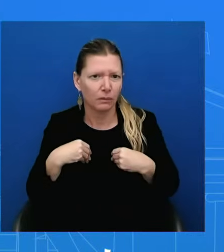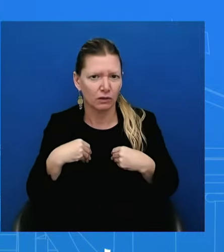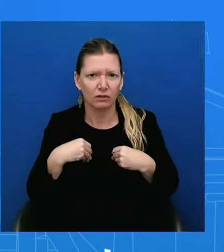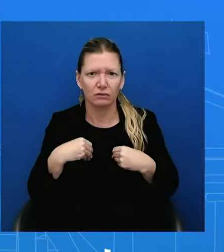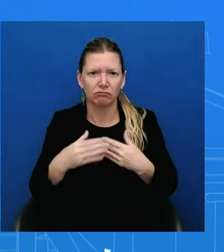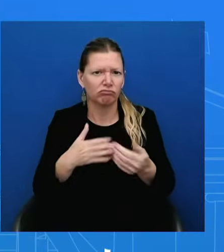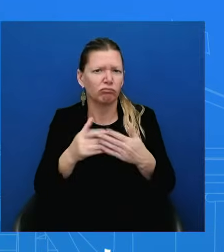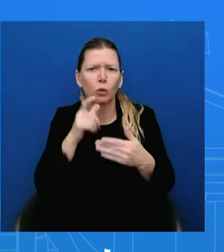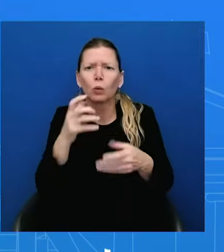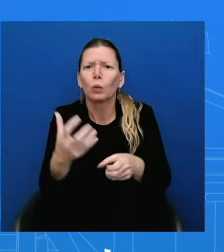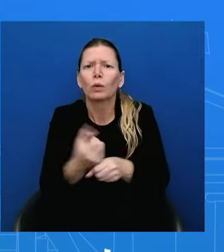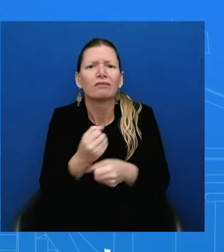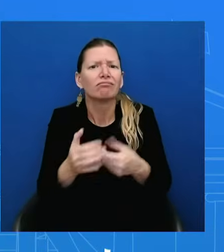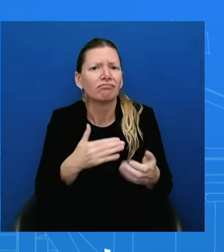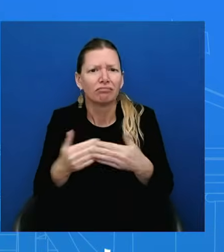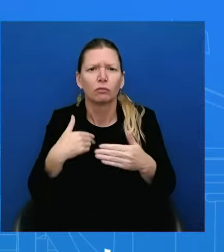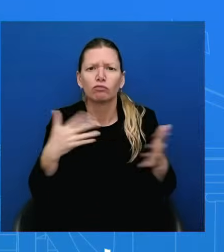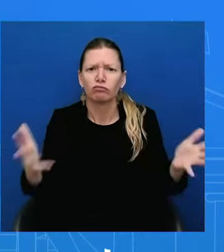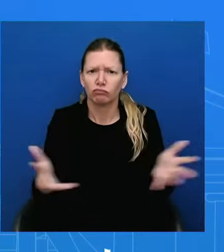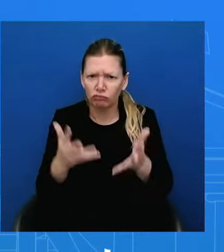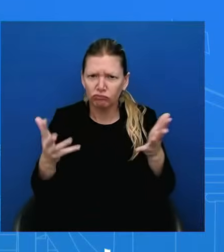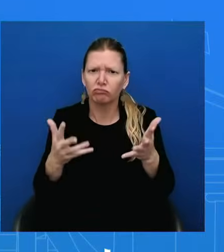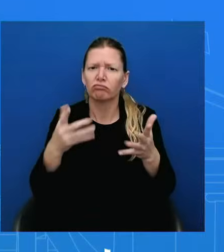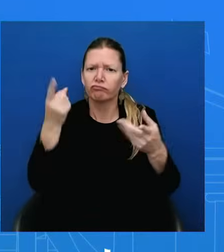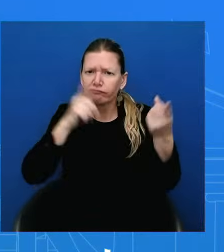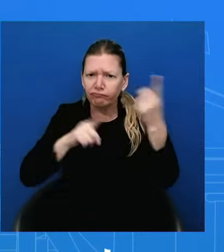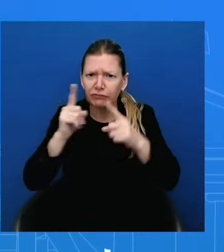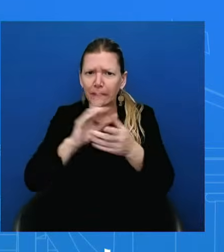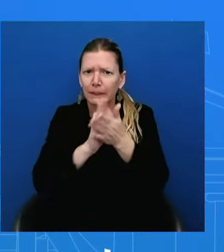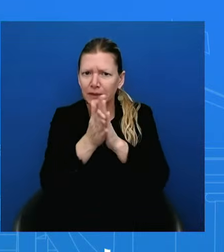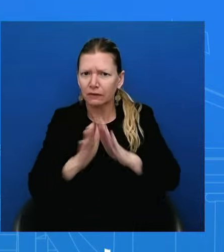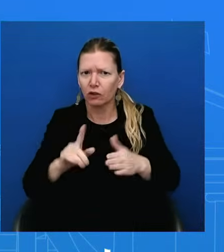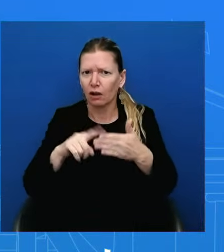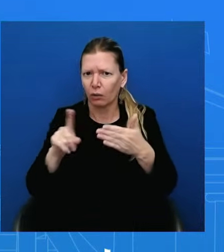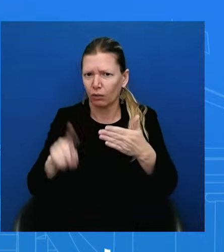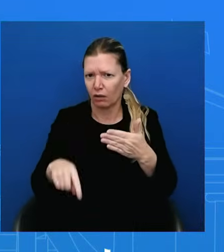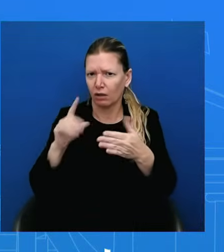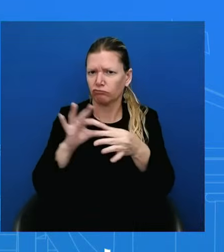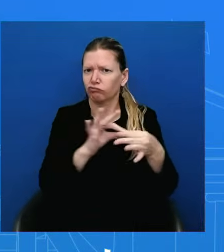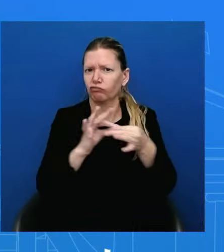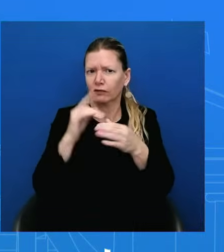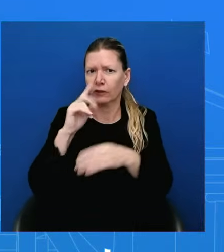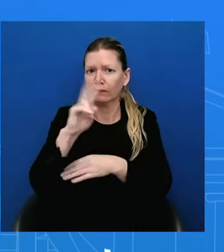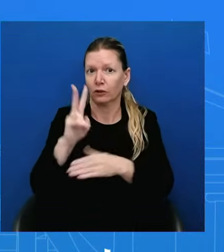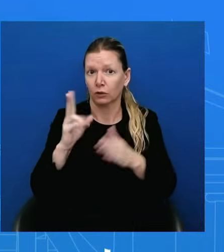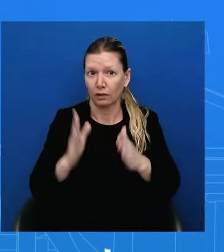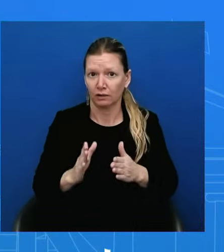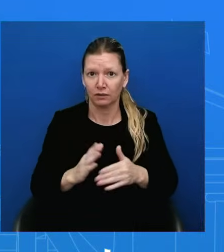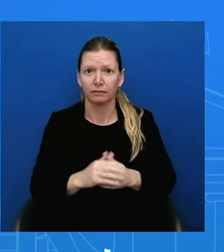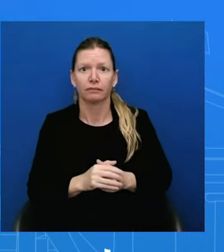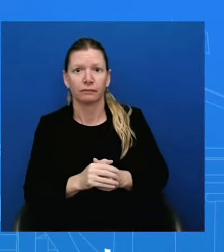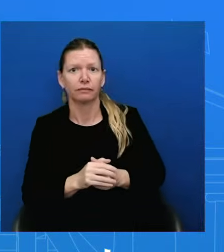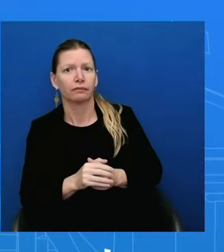The Press: Thanks, John. First, in ter- -- one, the president is meeting with Prime Minister Netanyahu right now. Does the president believe that Prime Minister Netanyahu